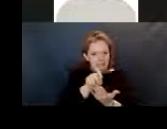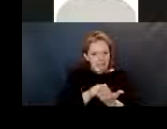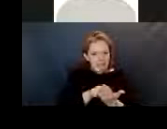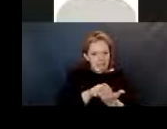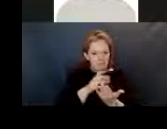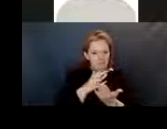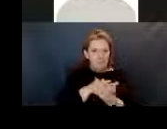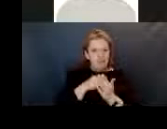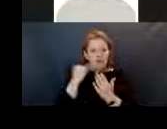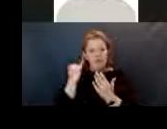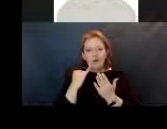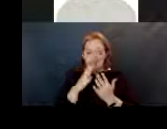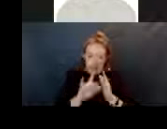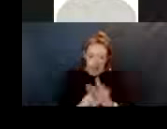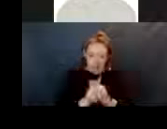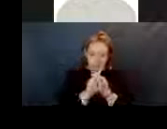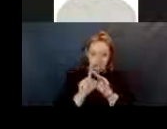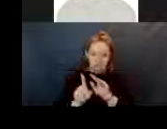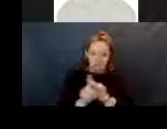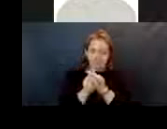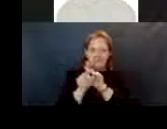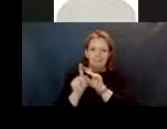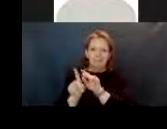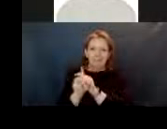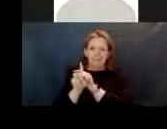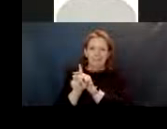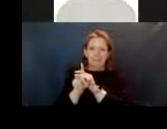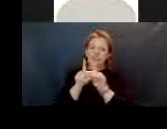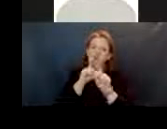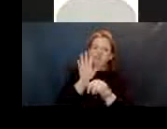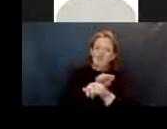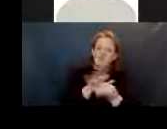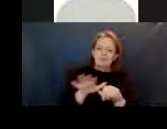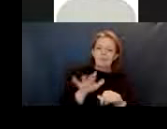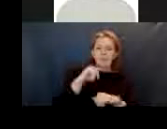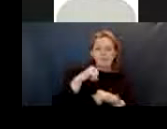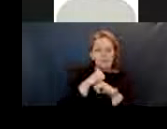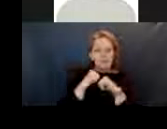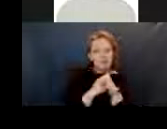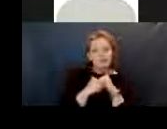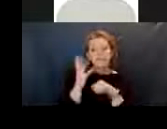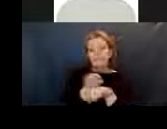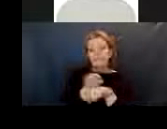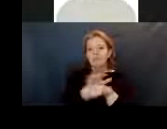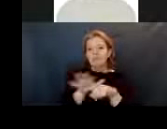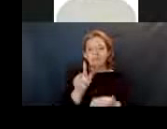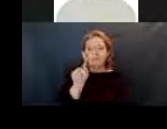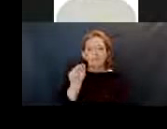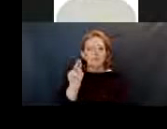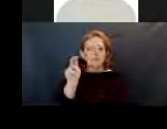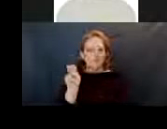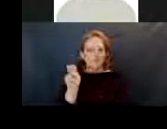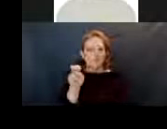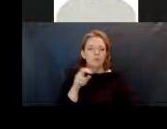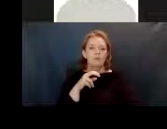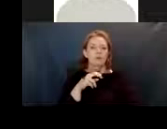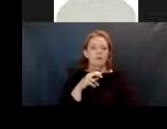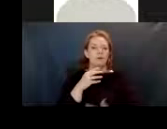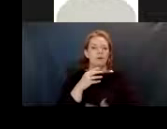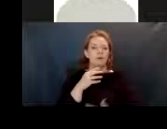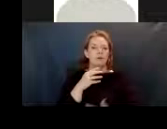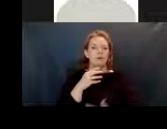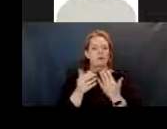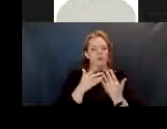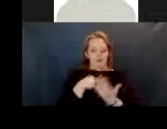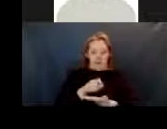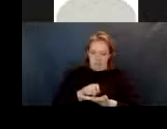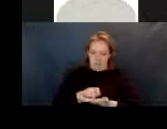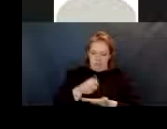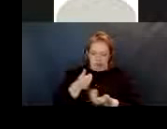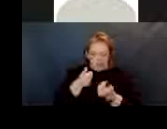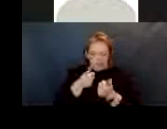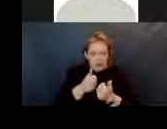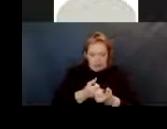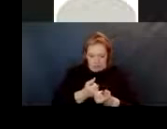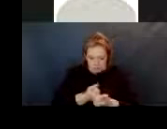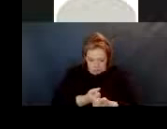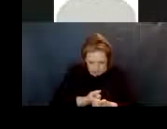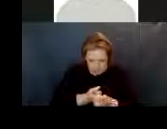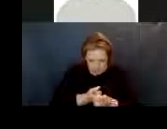either the tone or the structure of what it is I'm writing or trying to say.